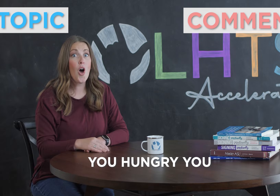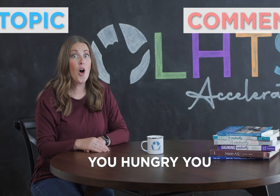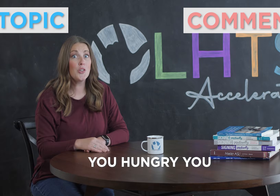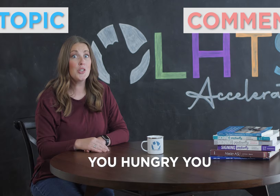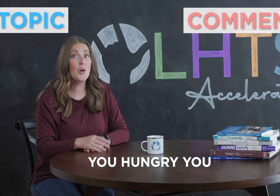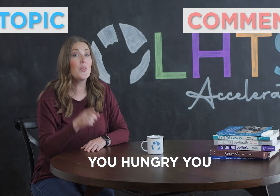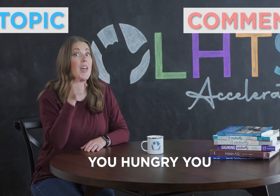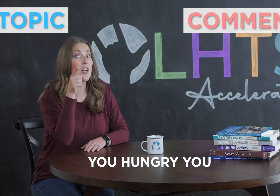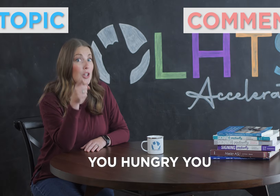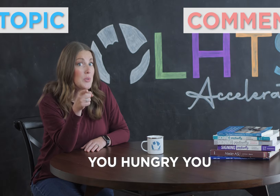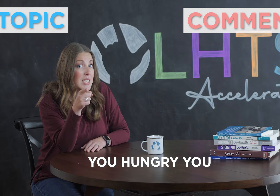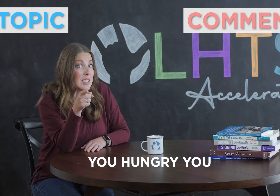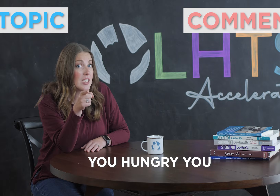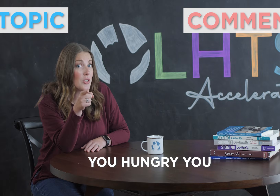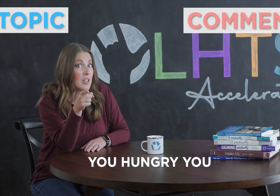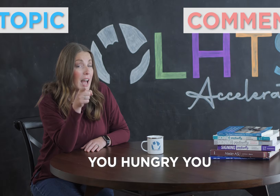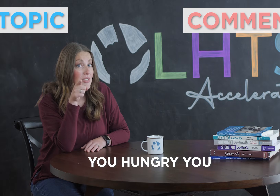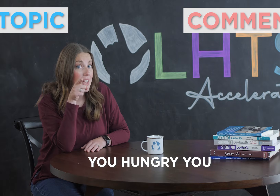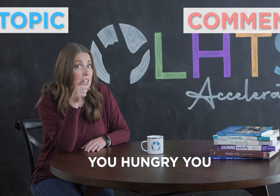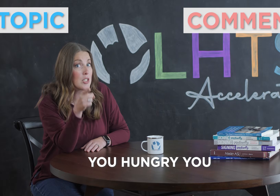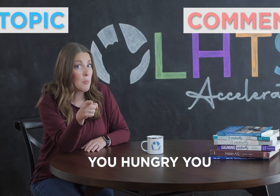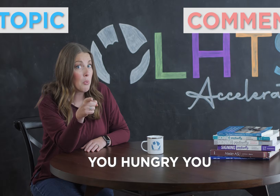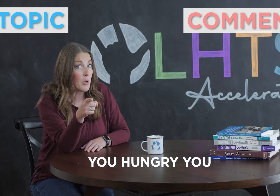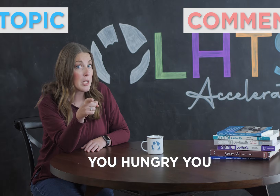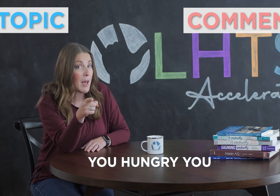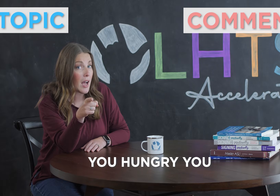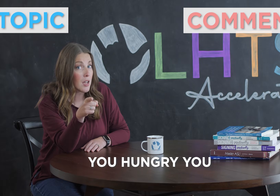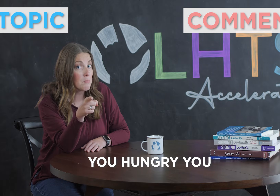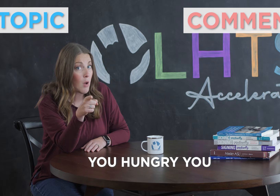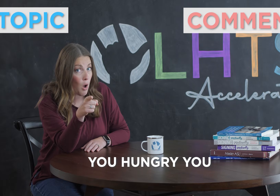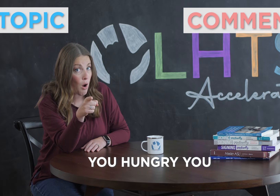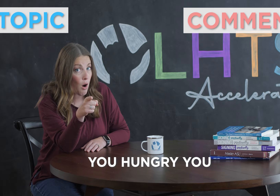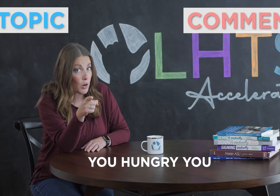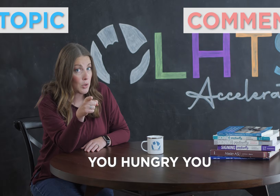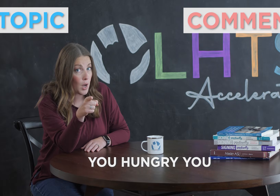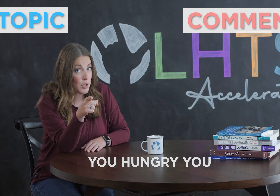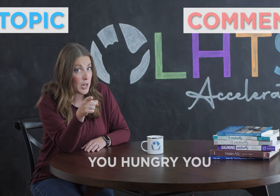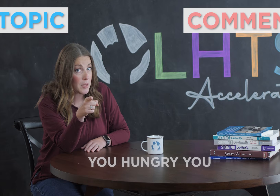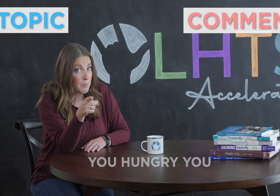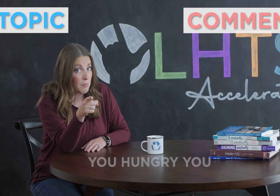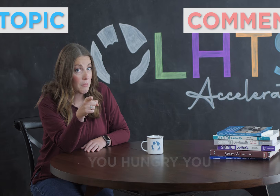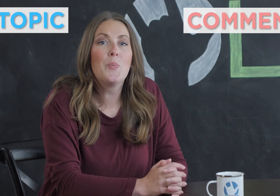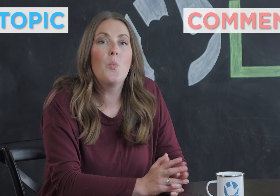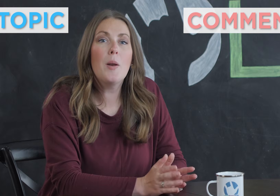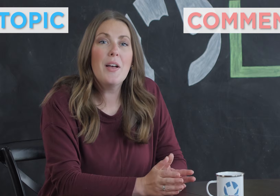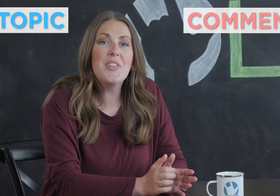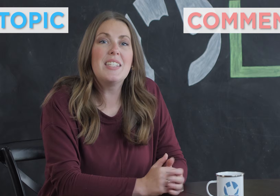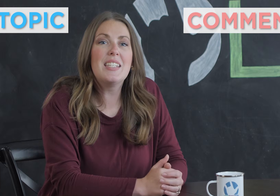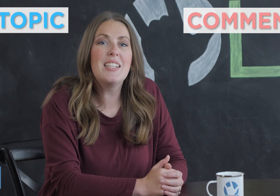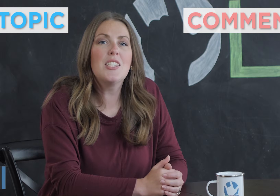Also that closing signal at the end pointing back. Are you hungry? What about the sentence,